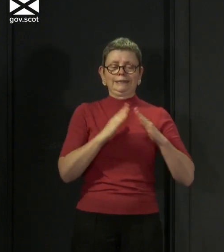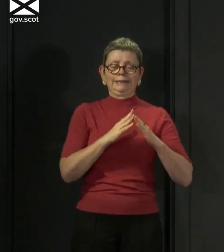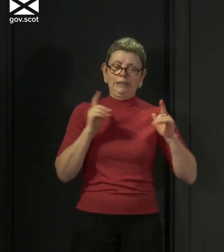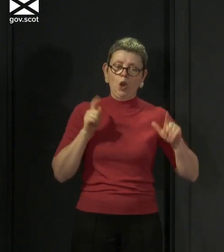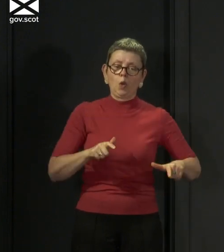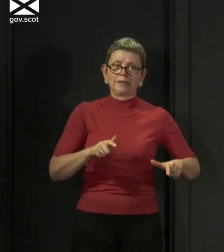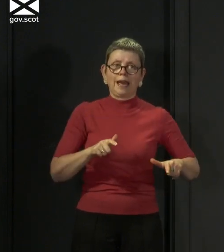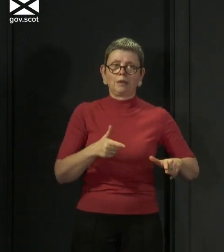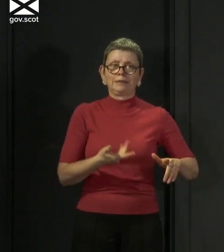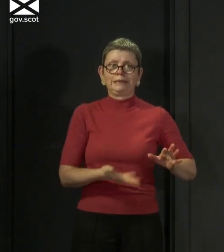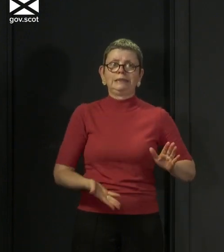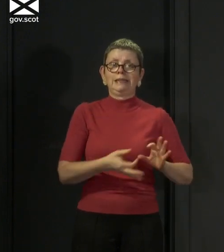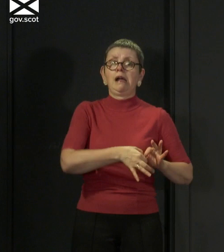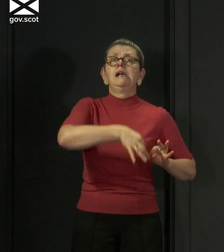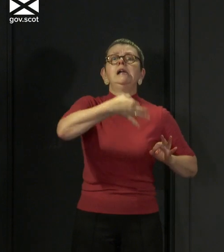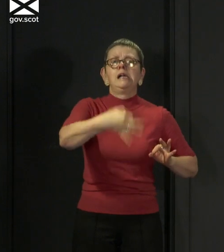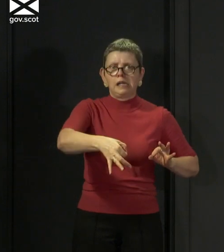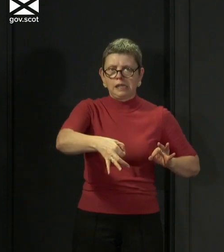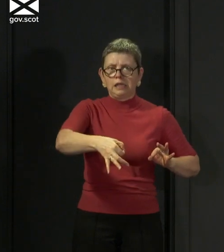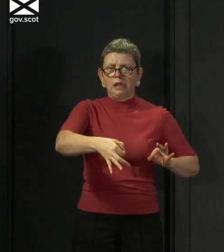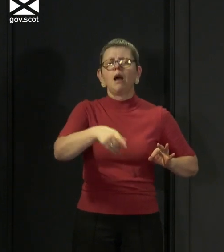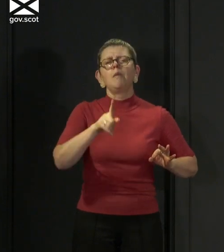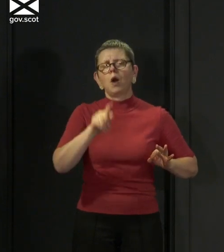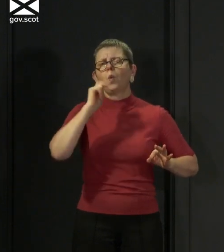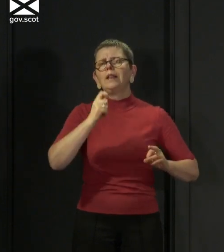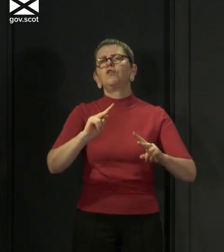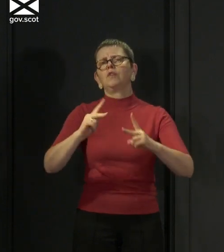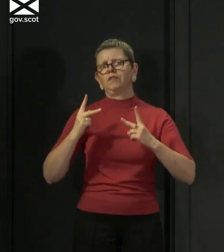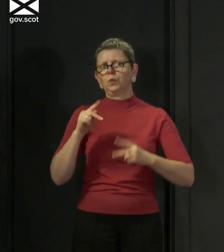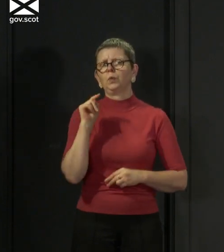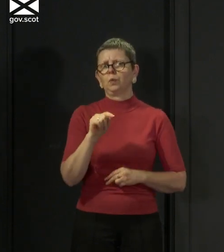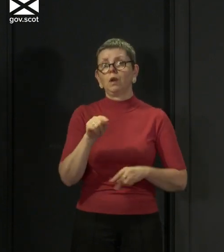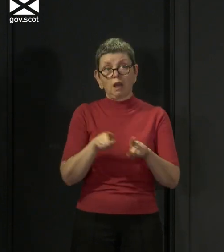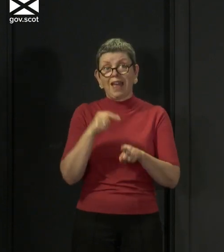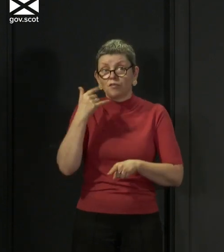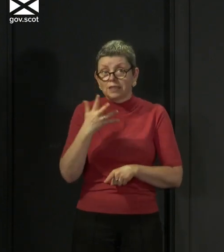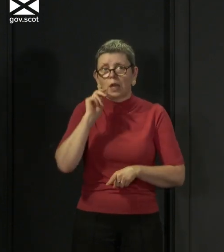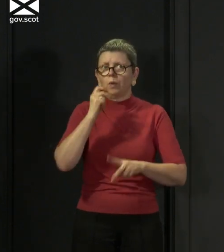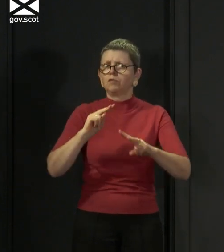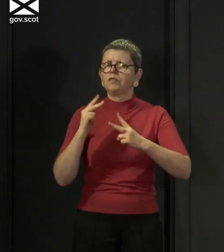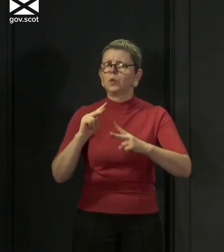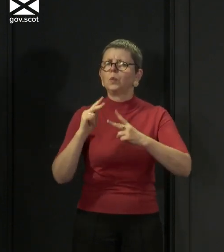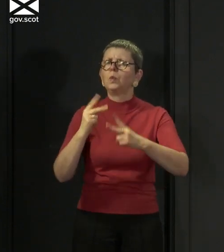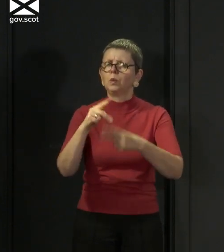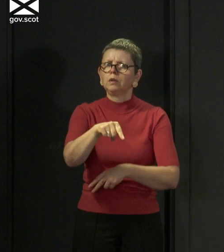of course keeping the situation under ongoing, indeed daily review.